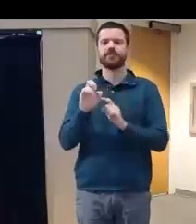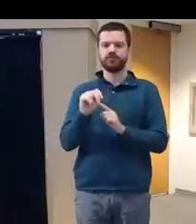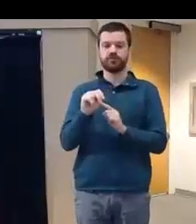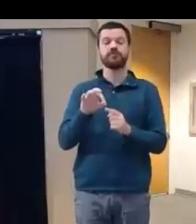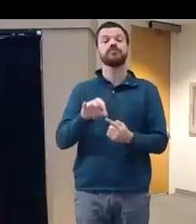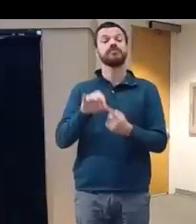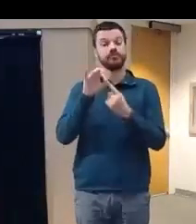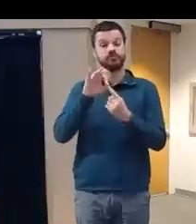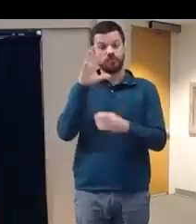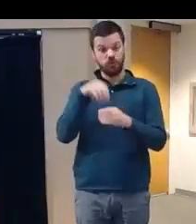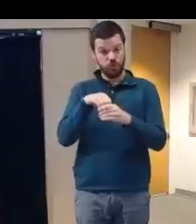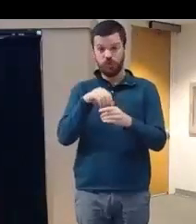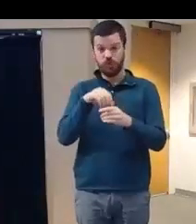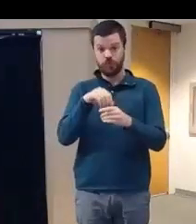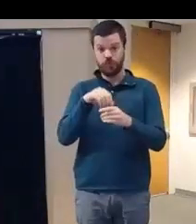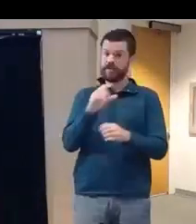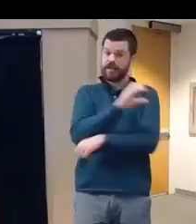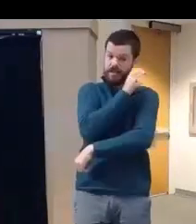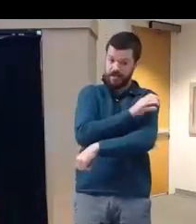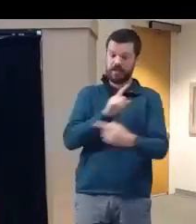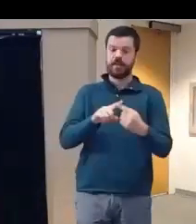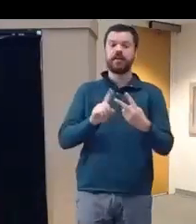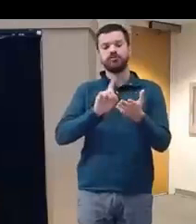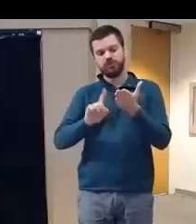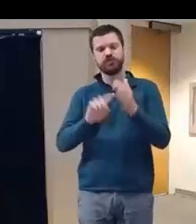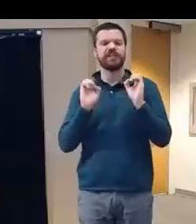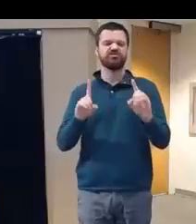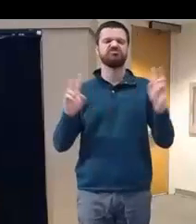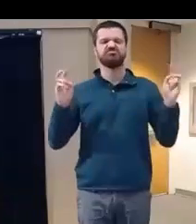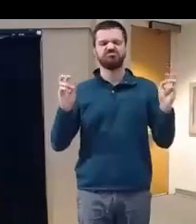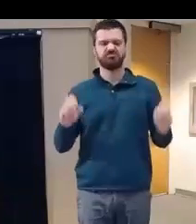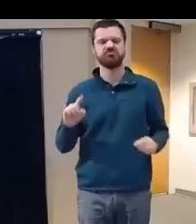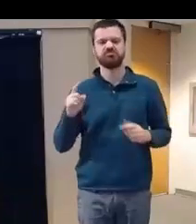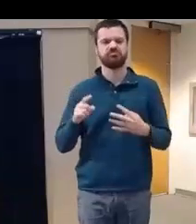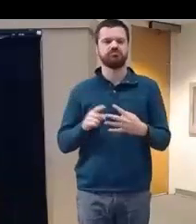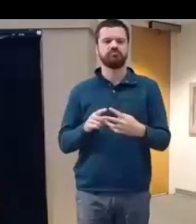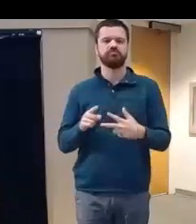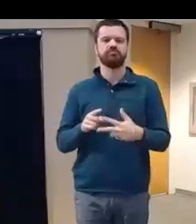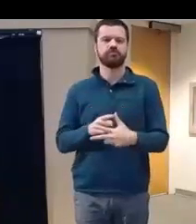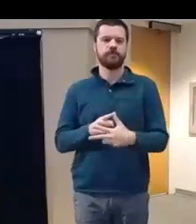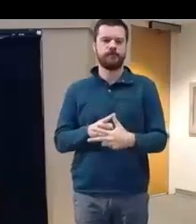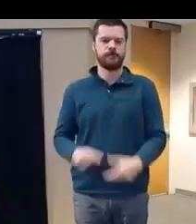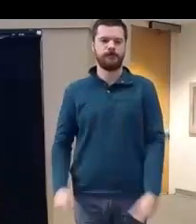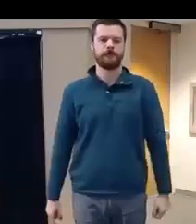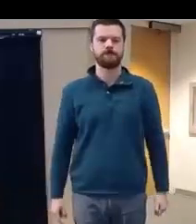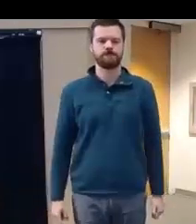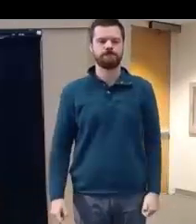including not just clinical but also research and education here in our department not only